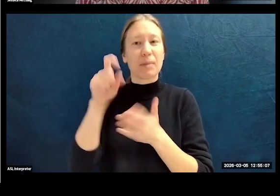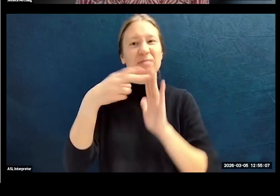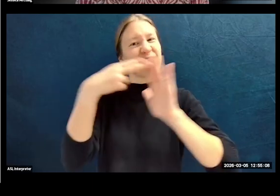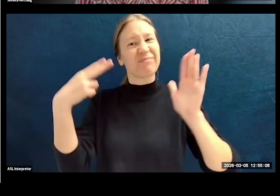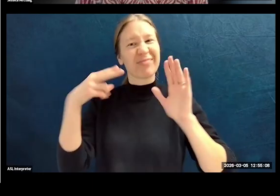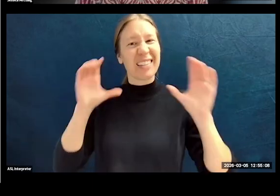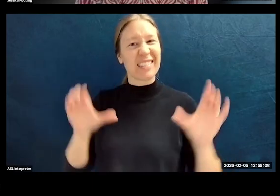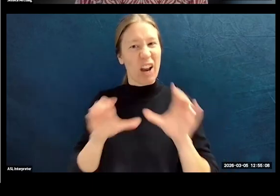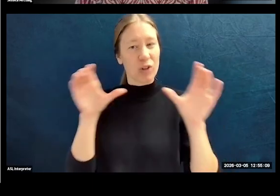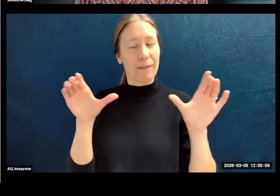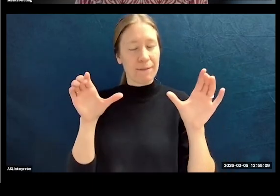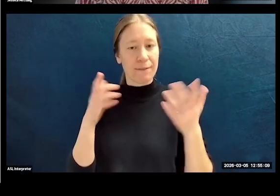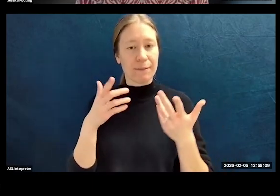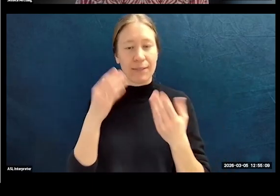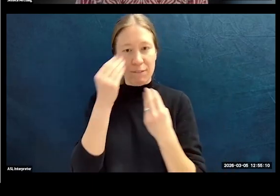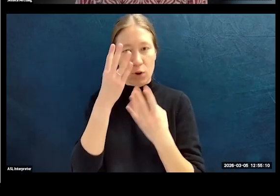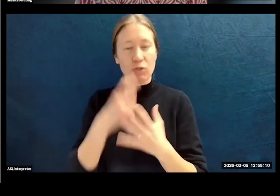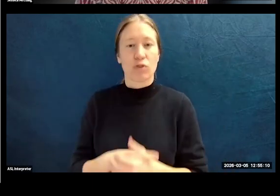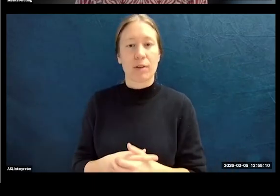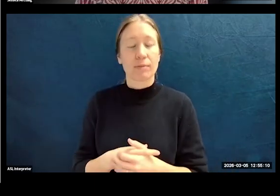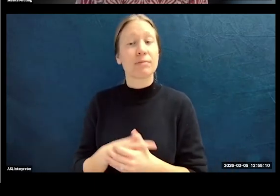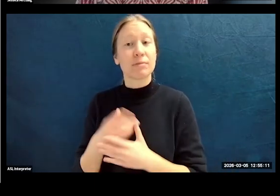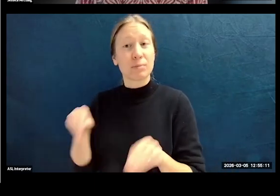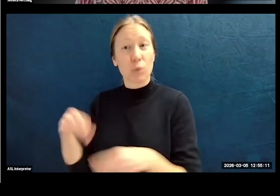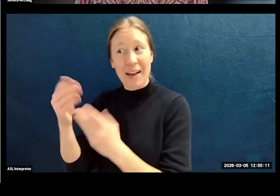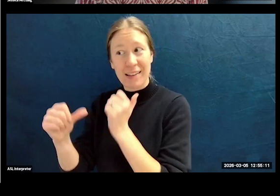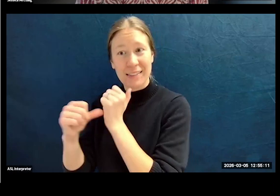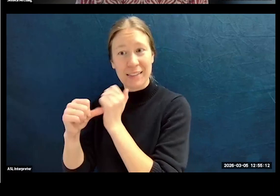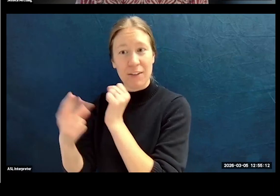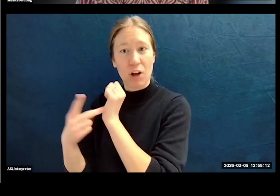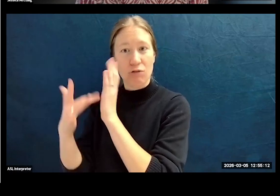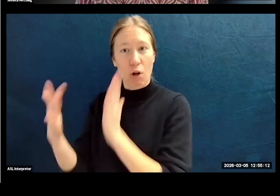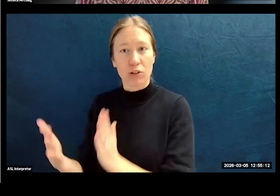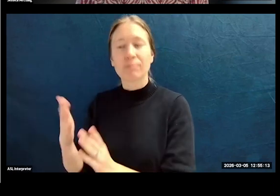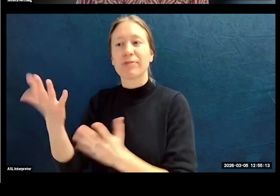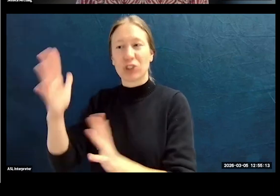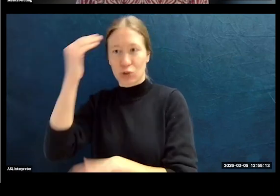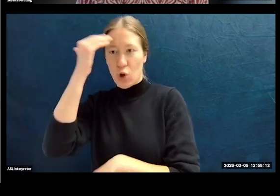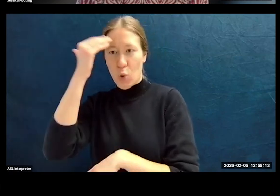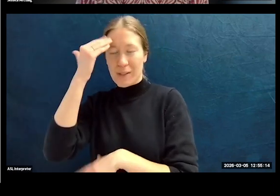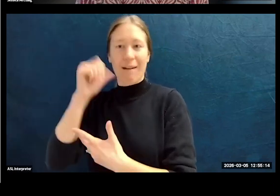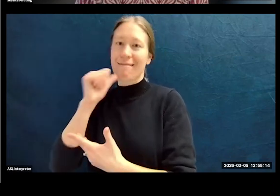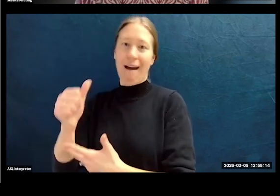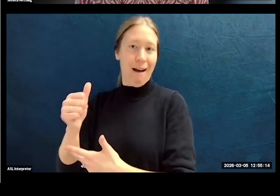And this is so assistive technology knows the information is not important and not to waste time relaying it to users.